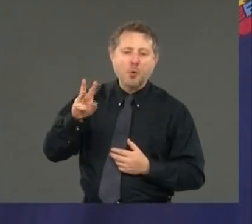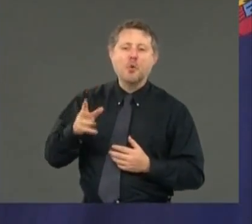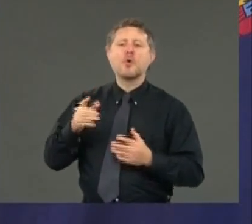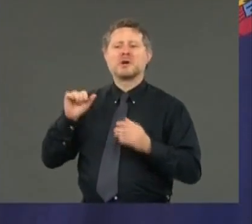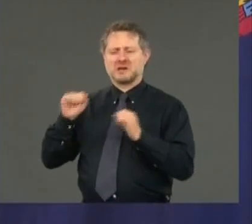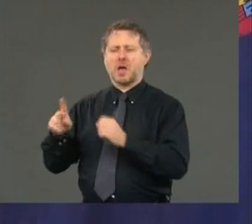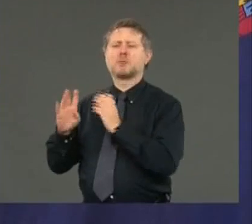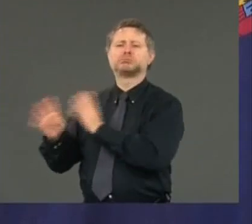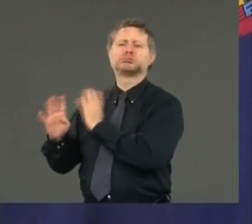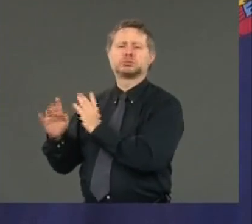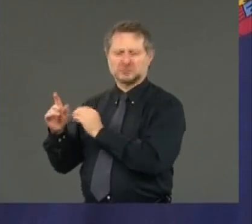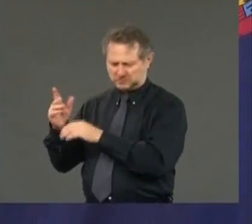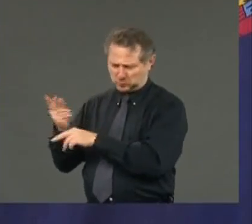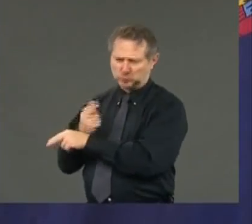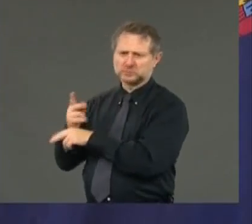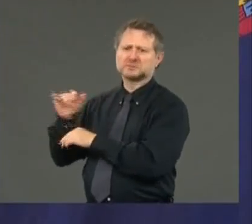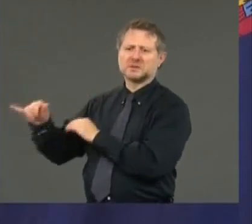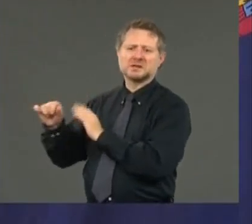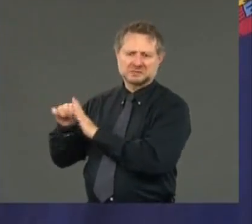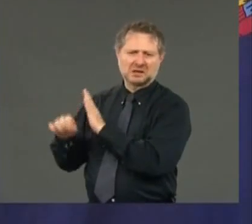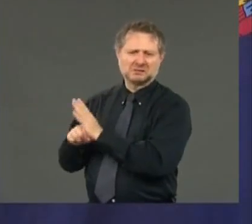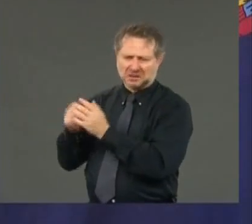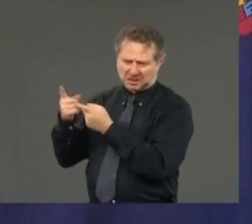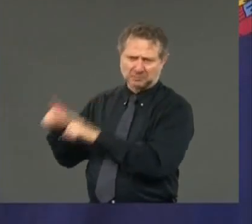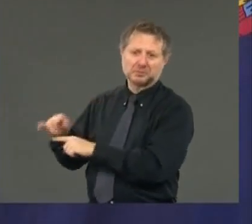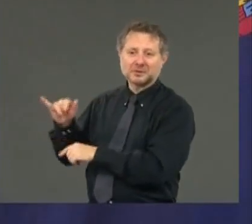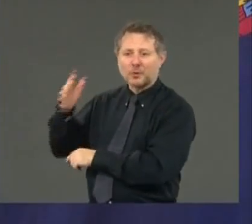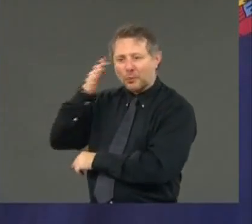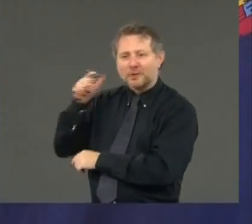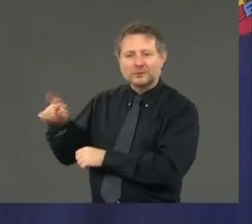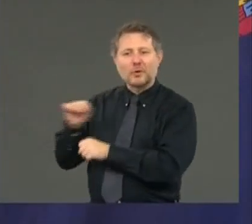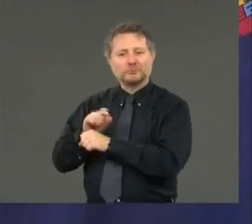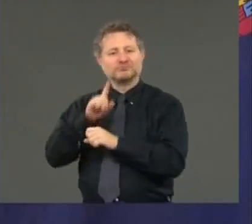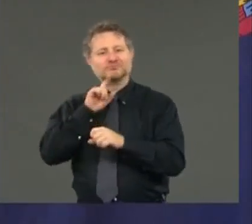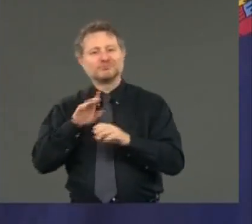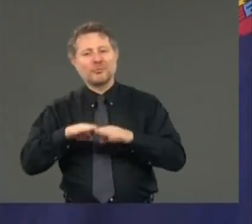ROBERT MOSES, SUNK ENMEADOW. YOU COULD SEEN A INCREASED DEMAND ON THOSE STATE BEACHES ON